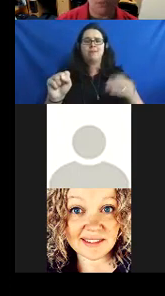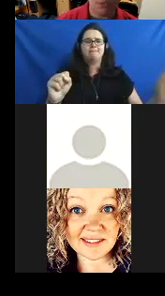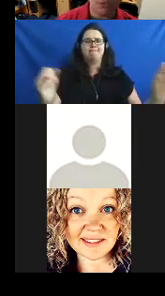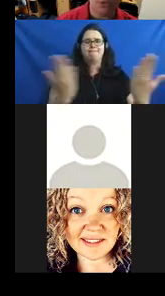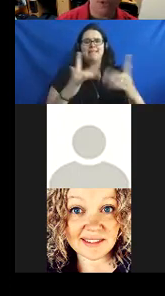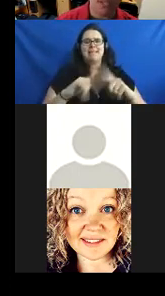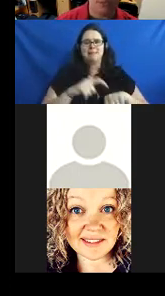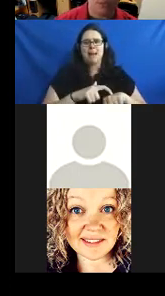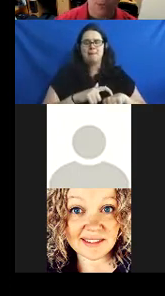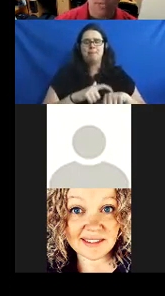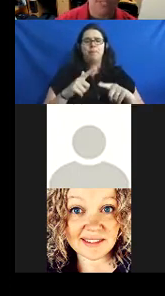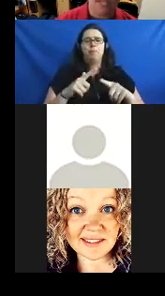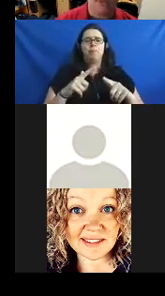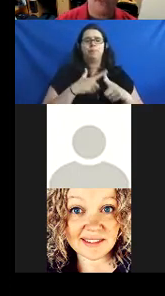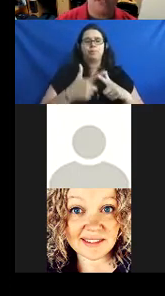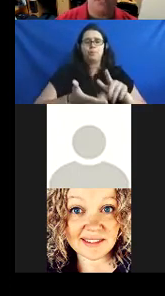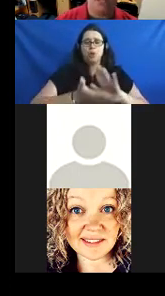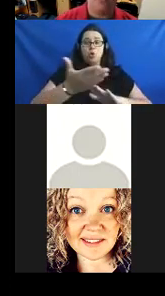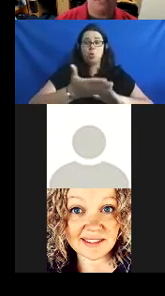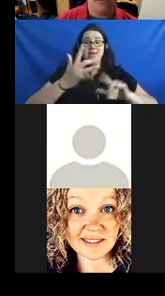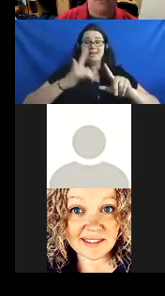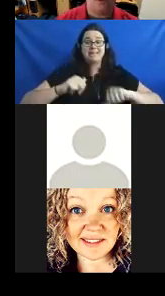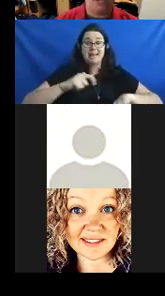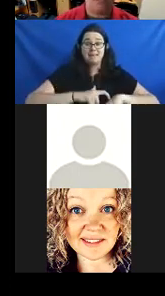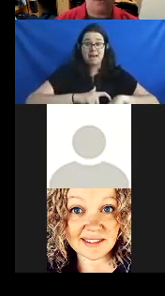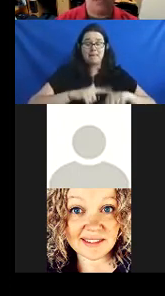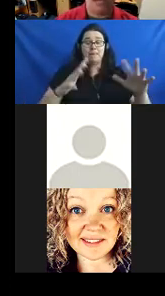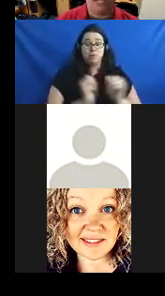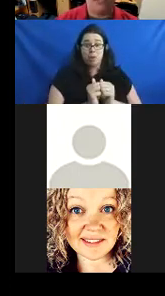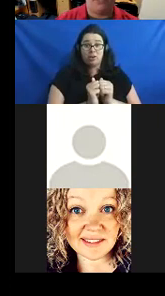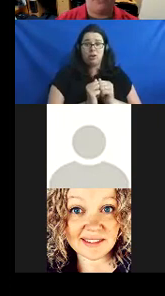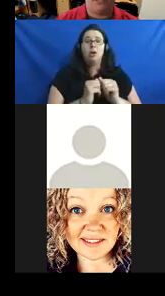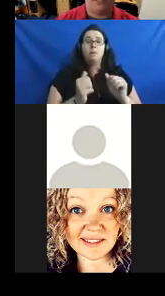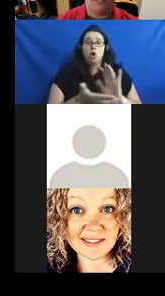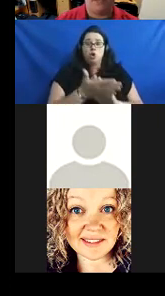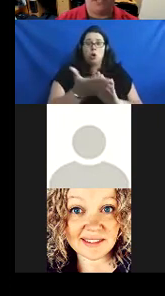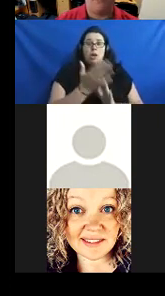YOU ARE RUNNING BOTH APPLICATIONS AT THE SAME TIME.